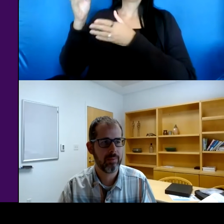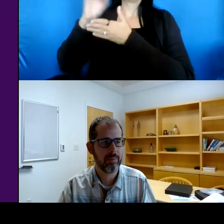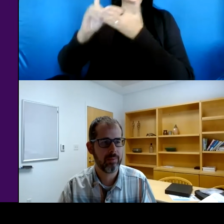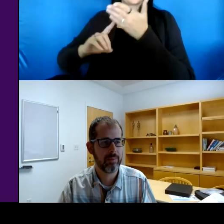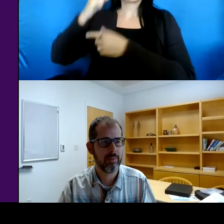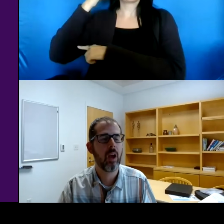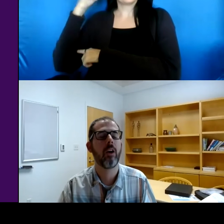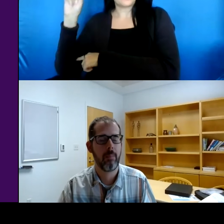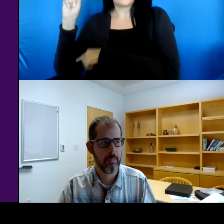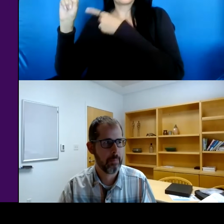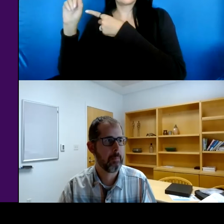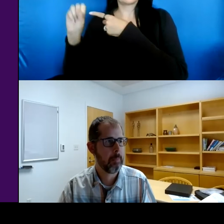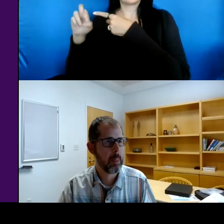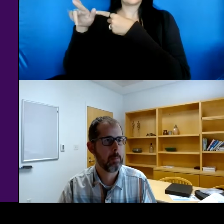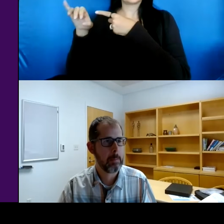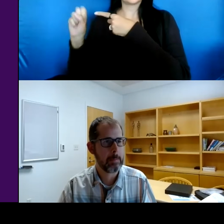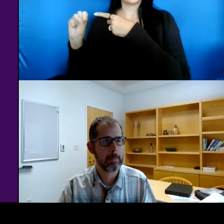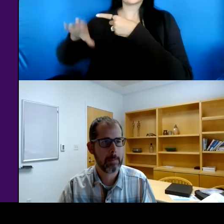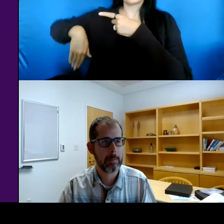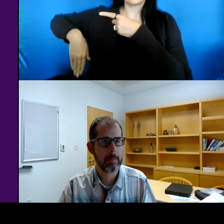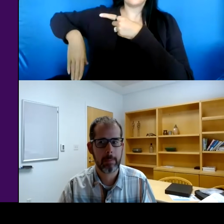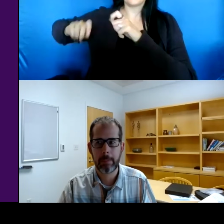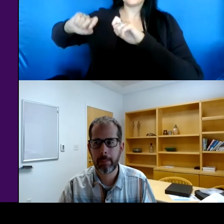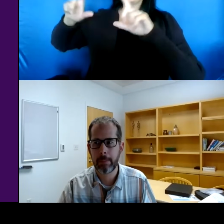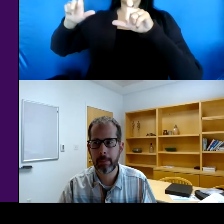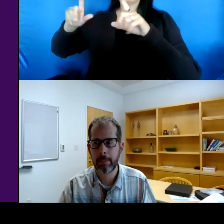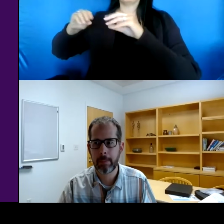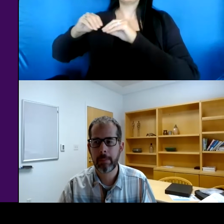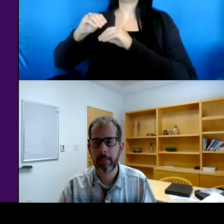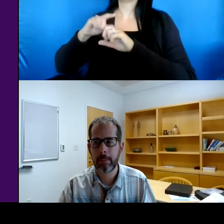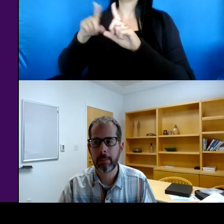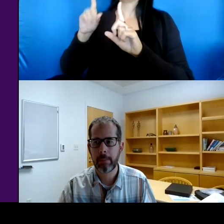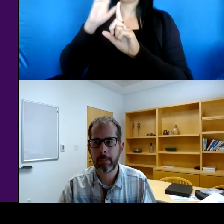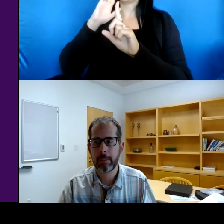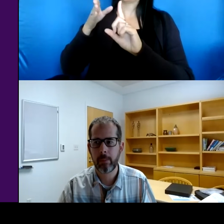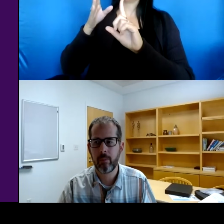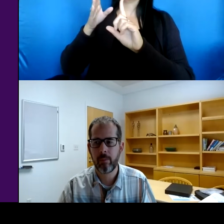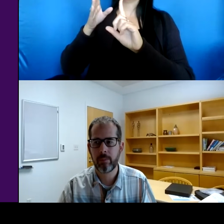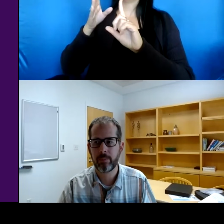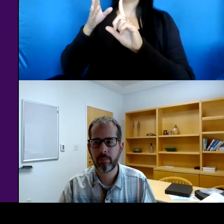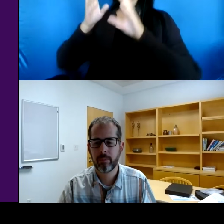not published yet. But, this will be much more focused on design. So, things that perhaps